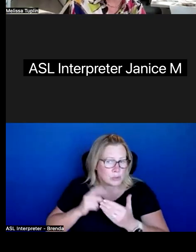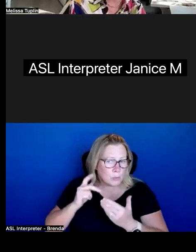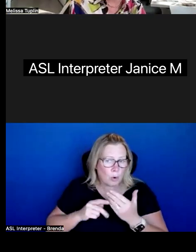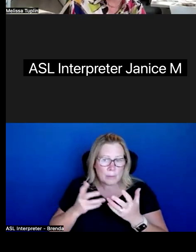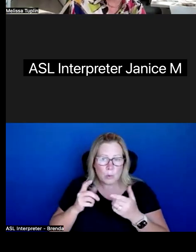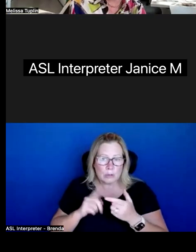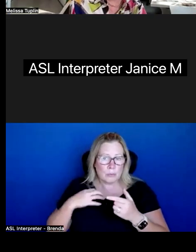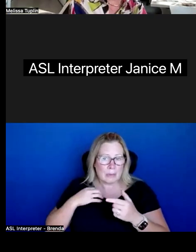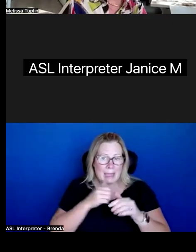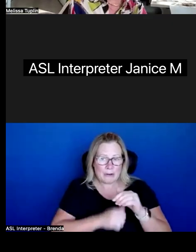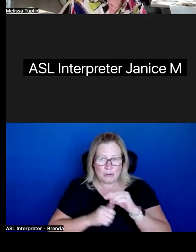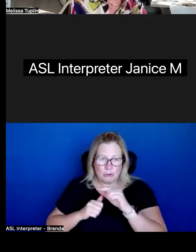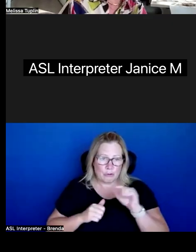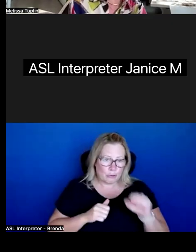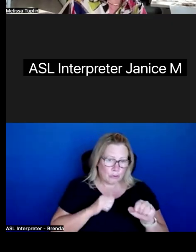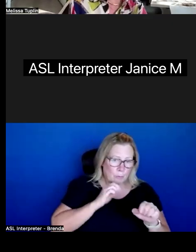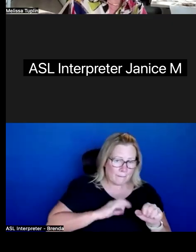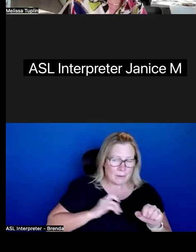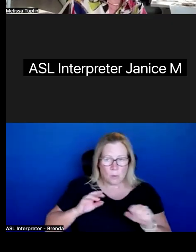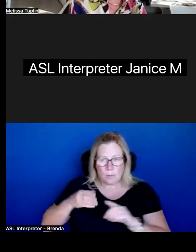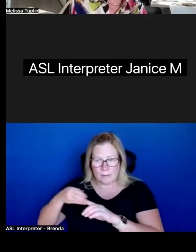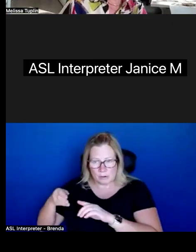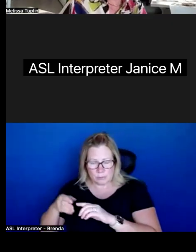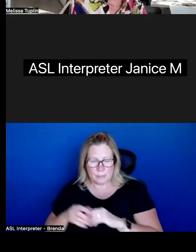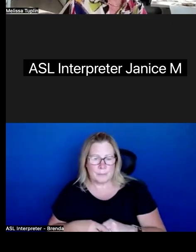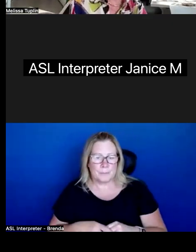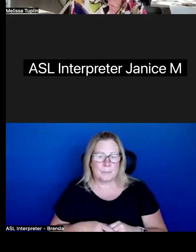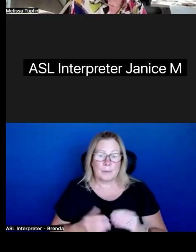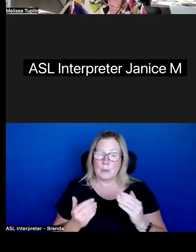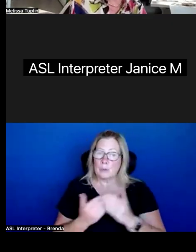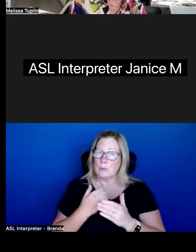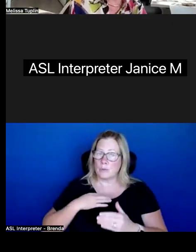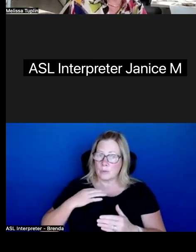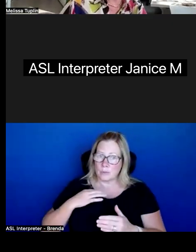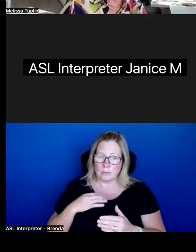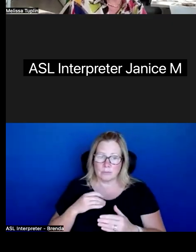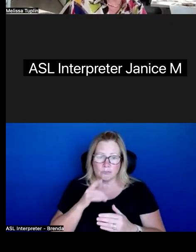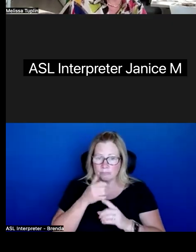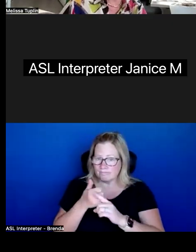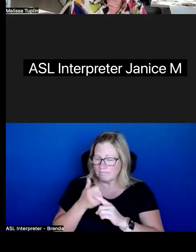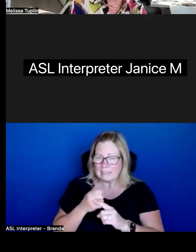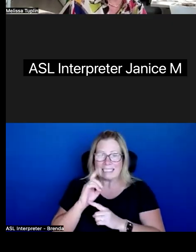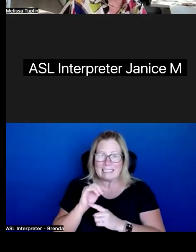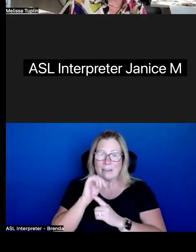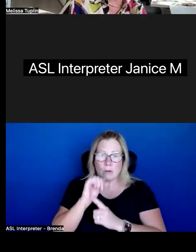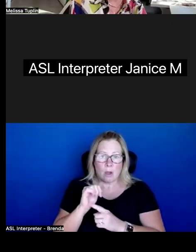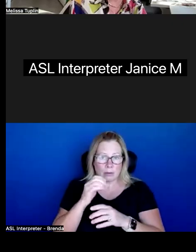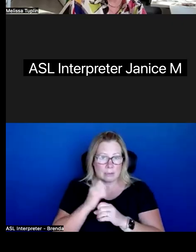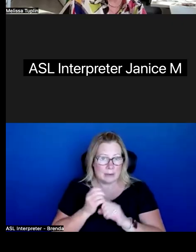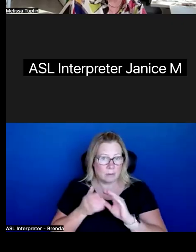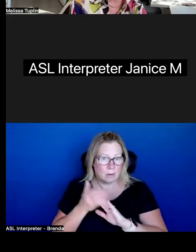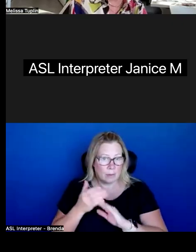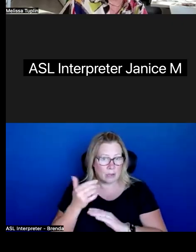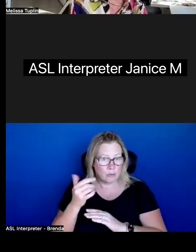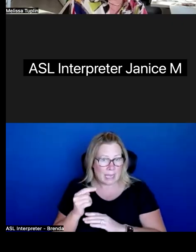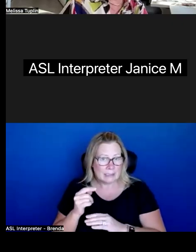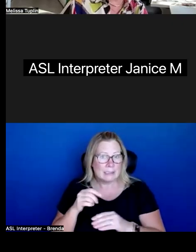to. For new applicants or organizations who did not receive an operating grant from us in 2025,